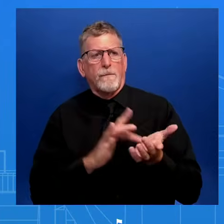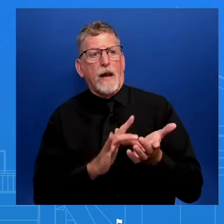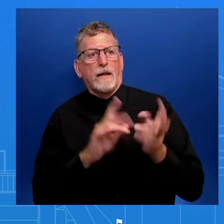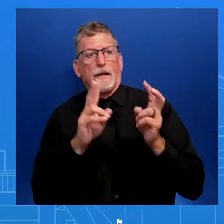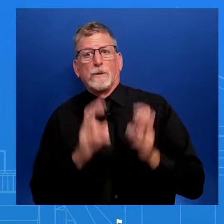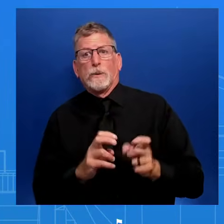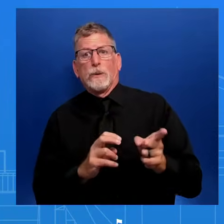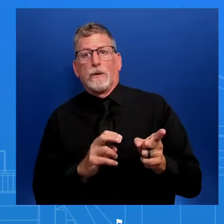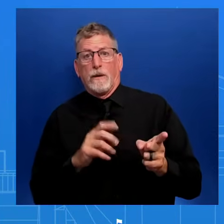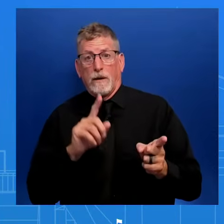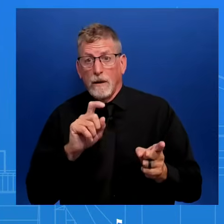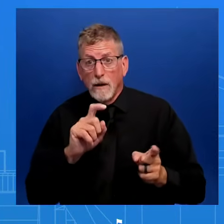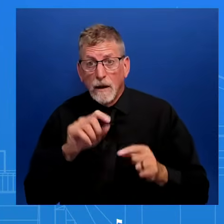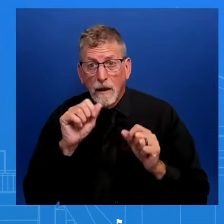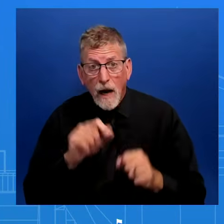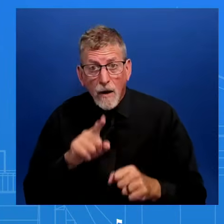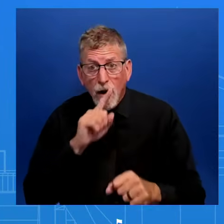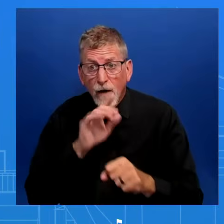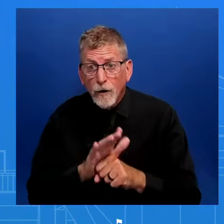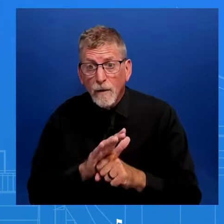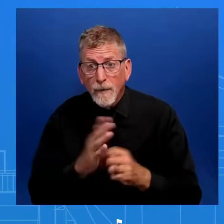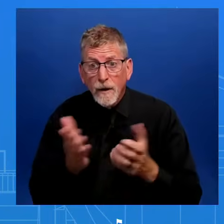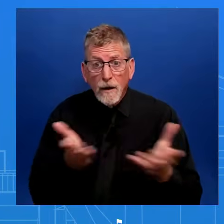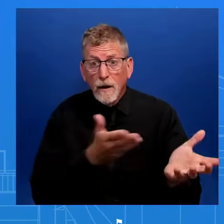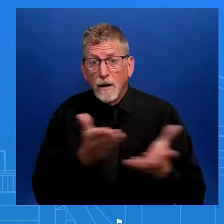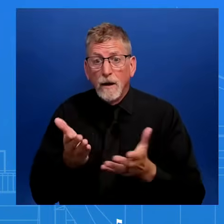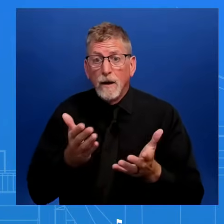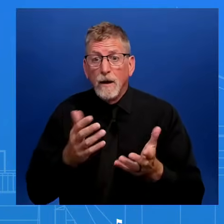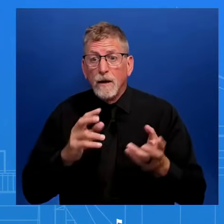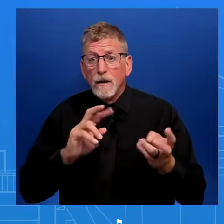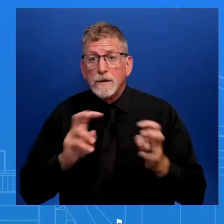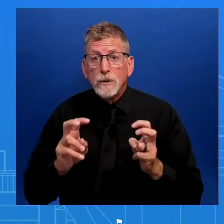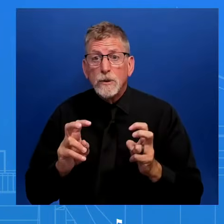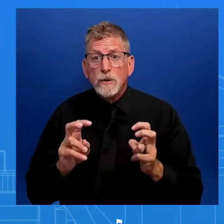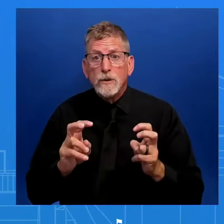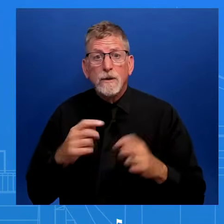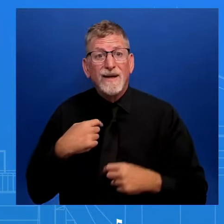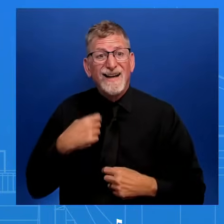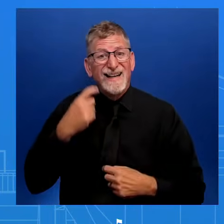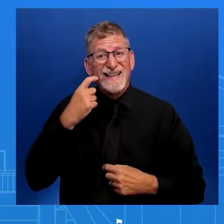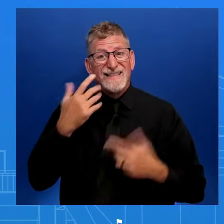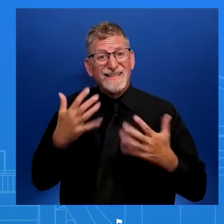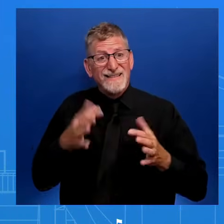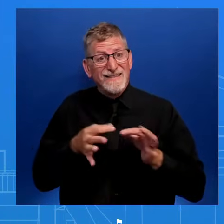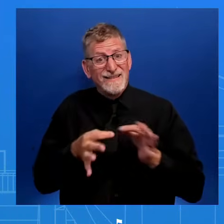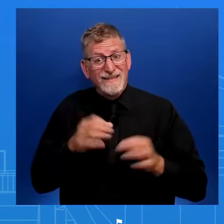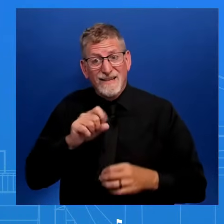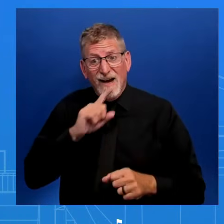how to bring manufacturing back to this country -- things that the last administration was trying to do and it was a joke.